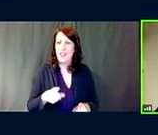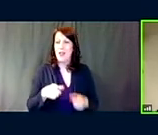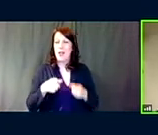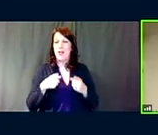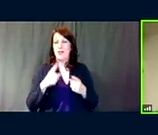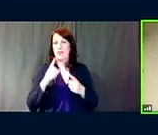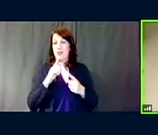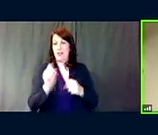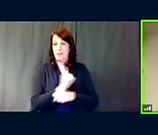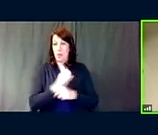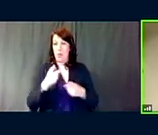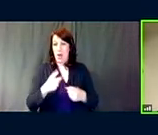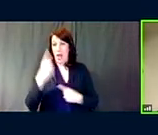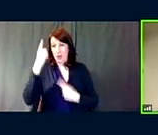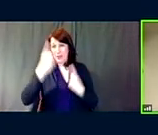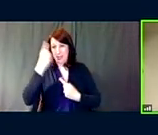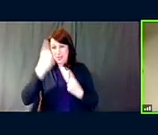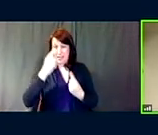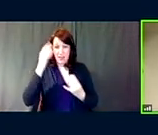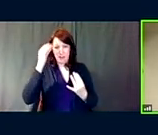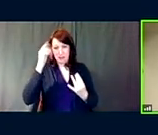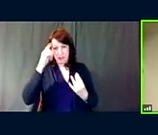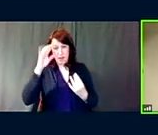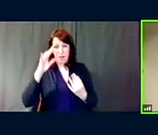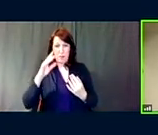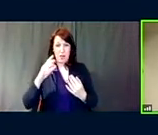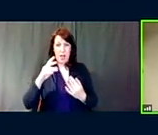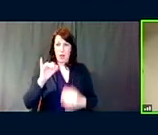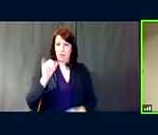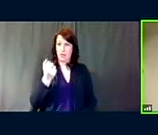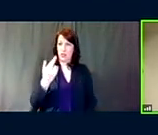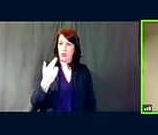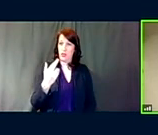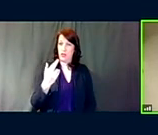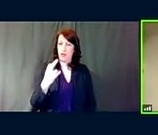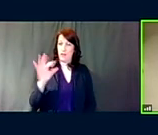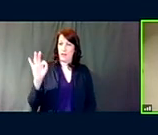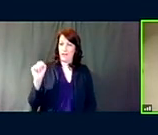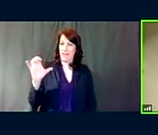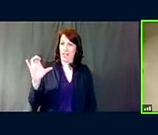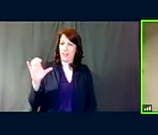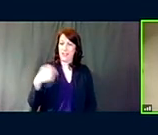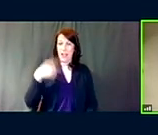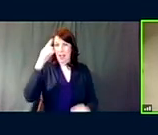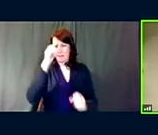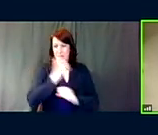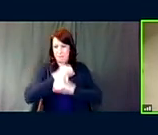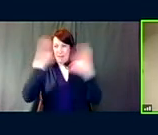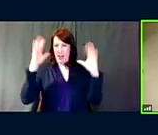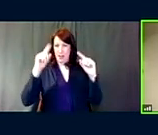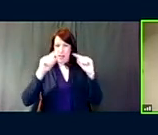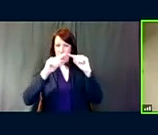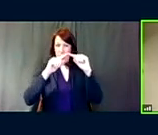THIS IS WHAT I WAS THINKING WHEN JUST STARTING, LEARNING RANDOMIZED CONTROL TRIAL AS